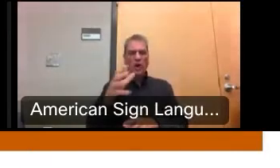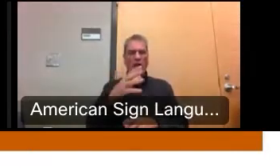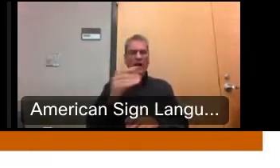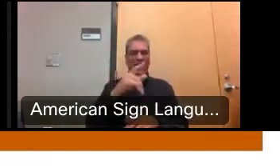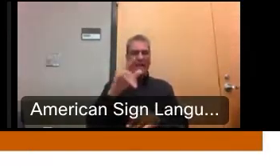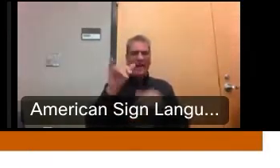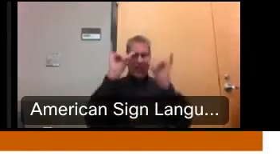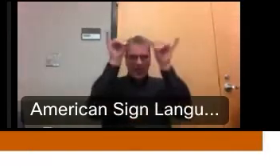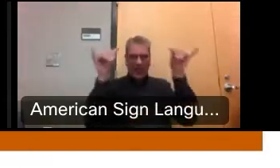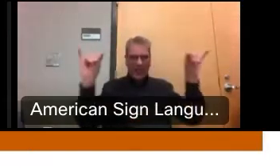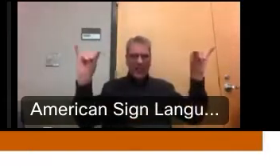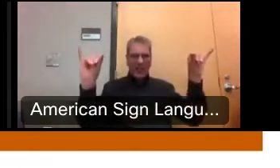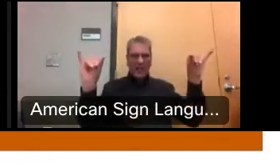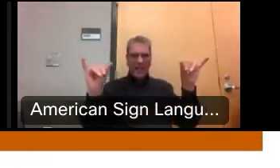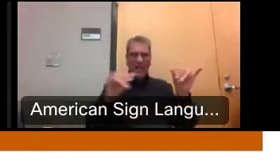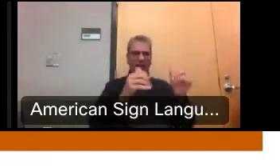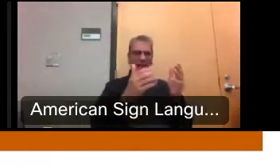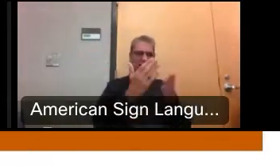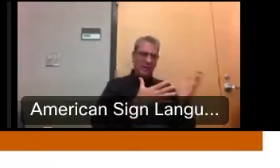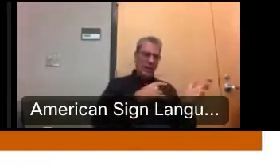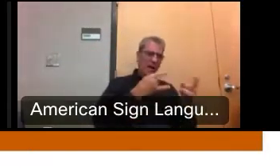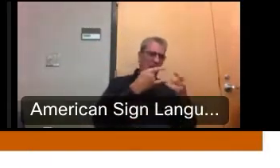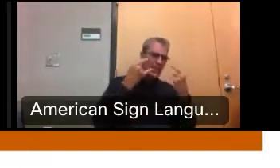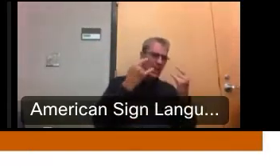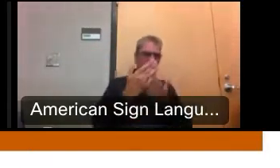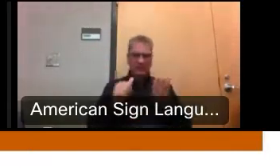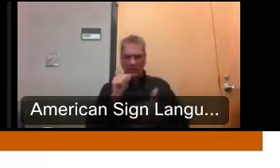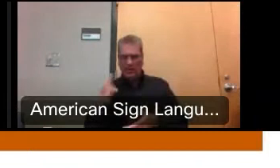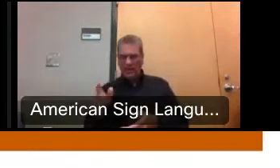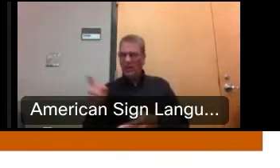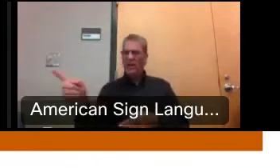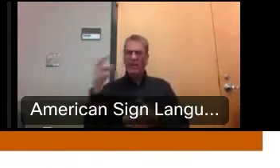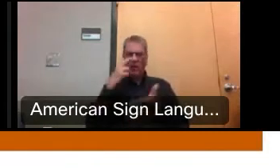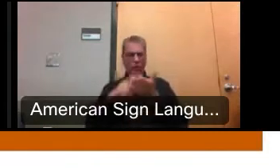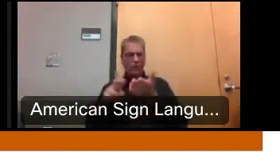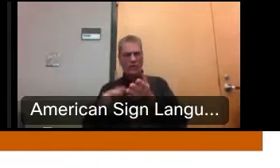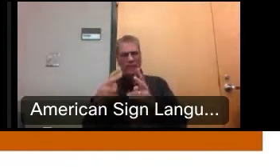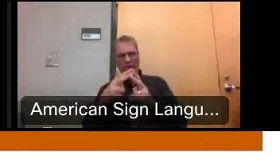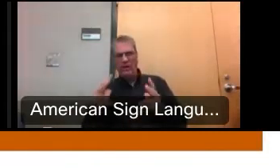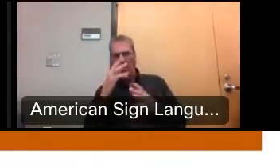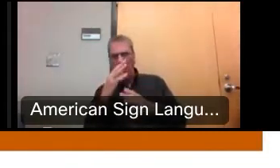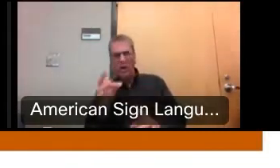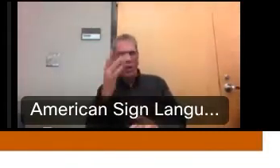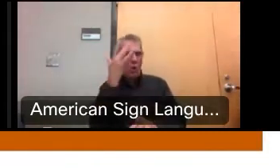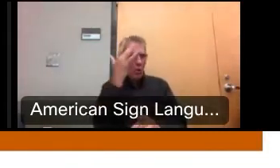like the editor of the journal health communication was like, that's super interesting. And we were able to get like, an academic article published.